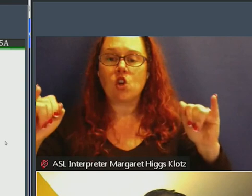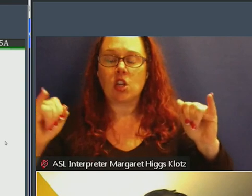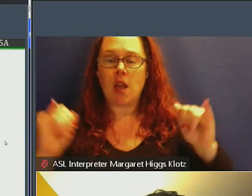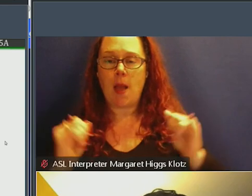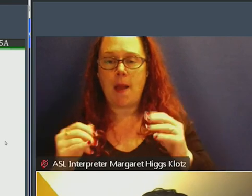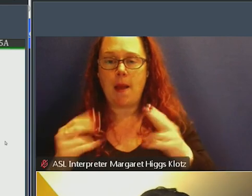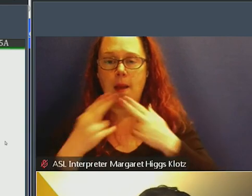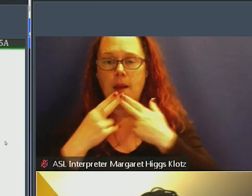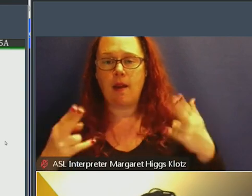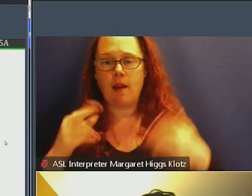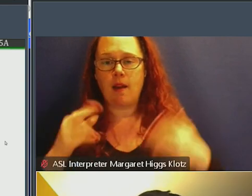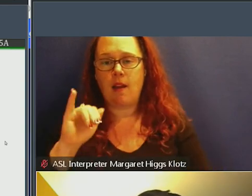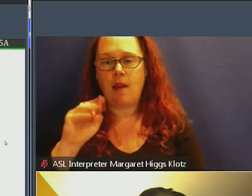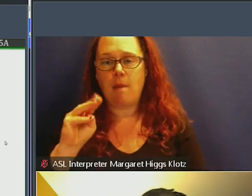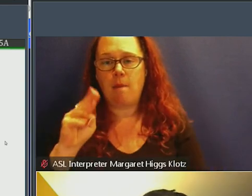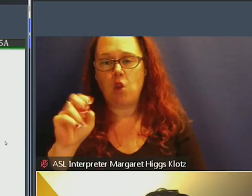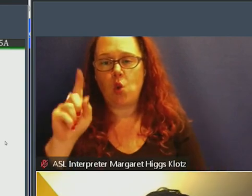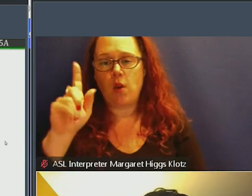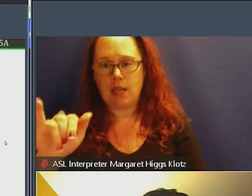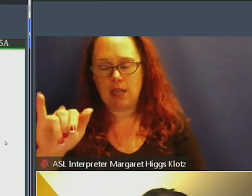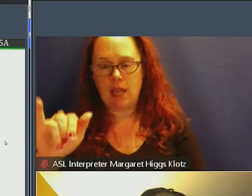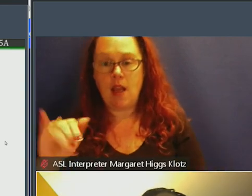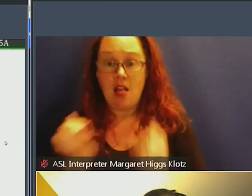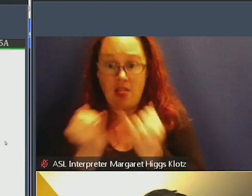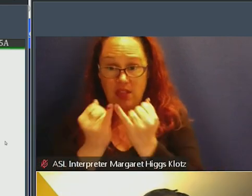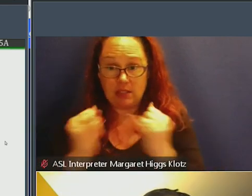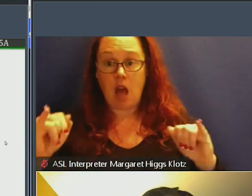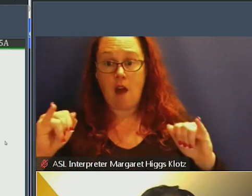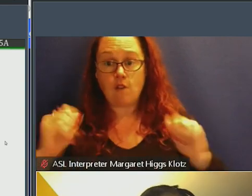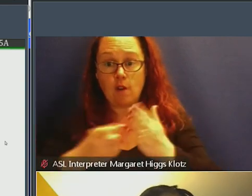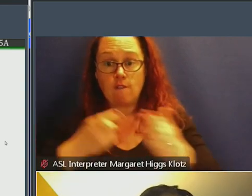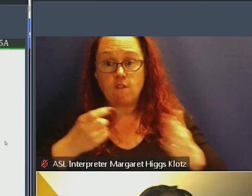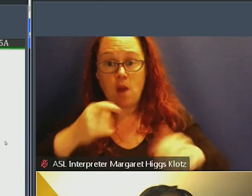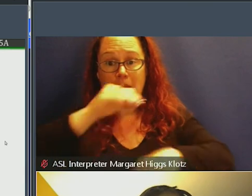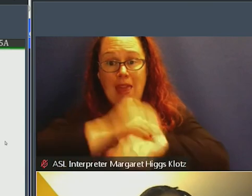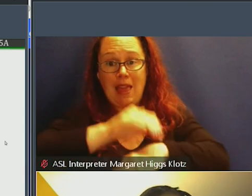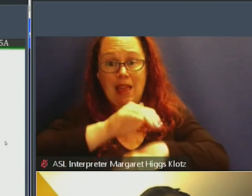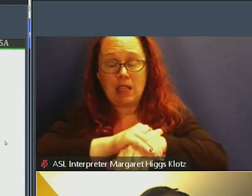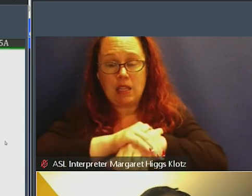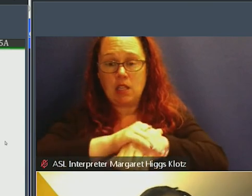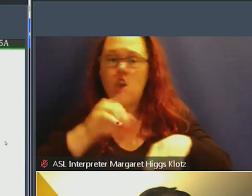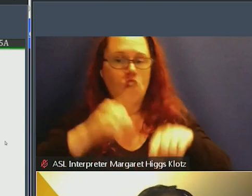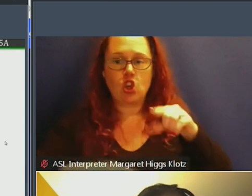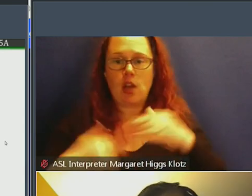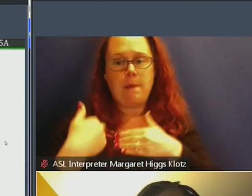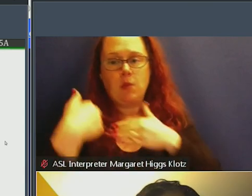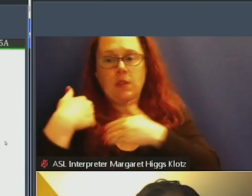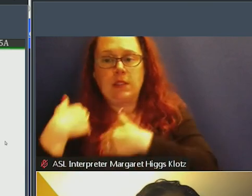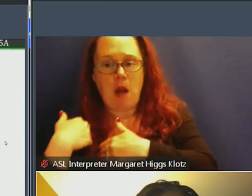Because the sovereign from common law in England could not be responsible for following his own loss.